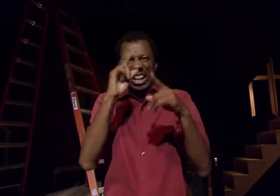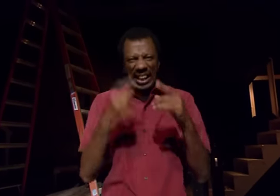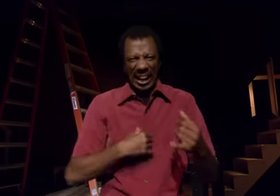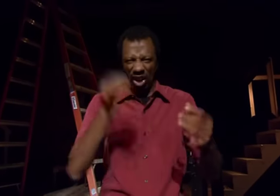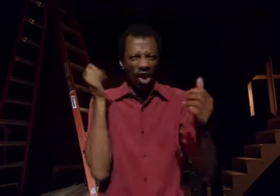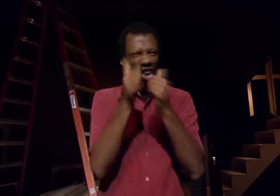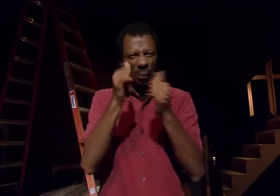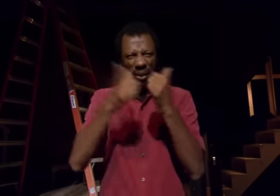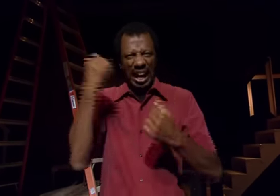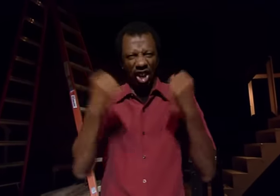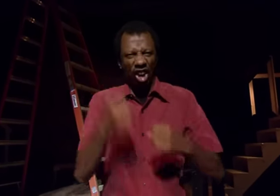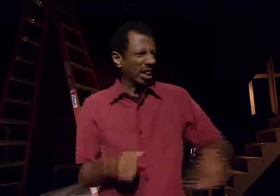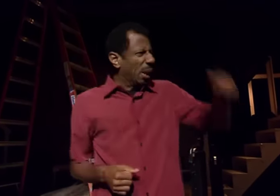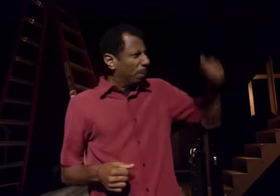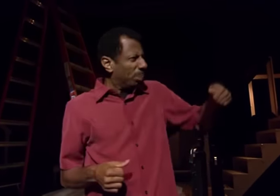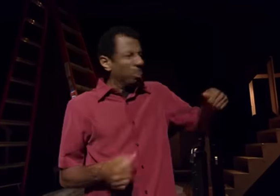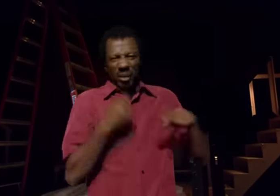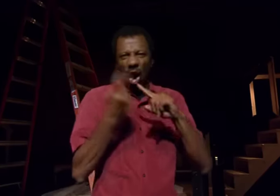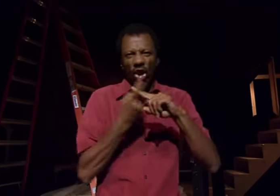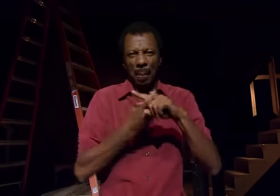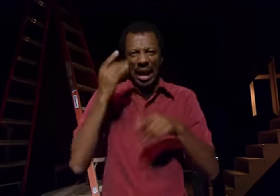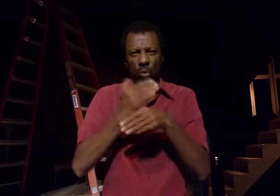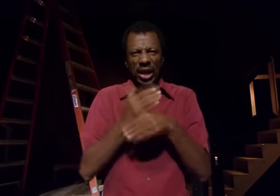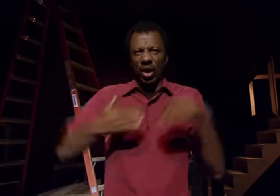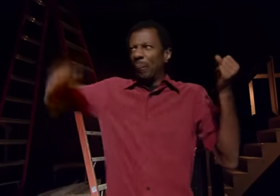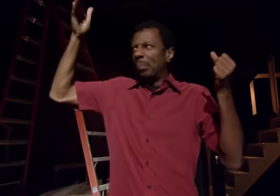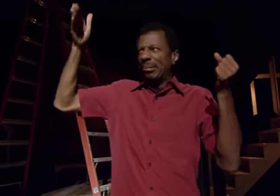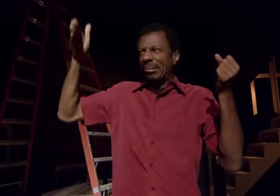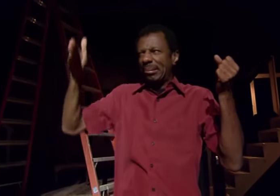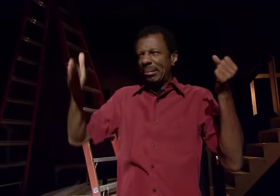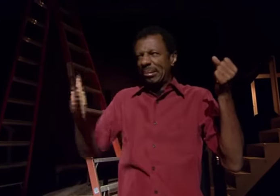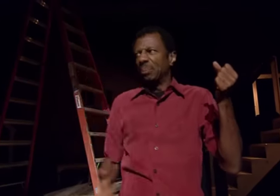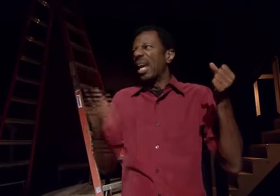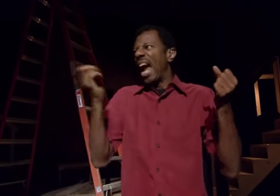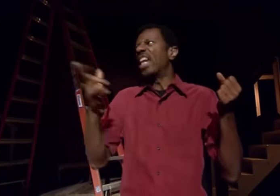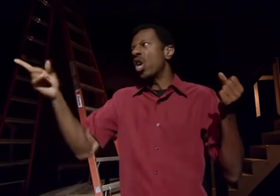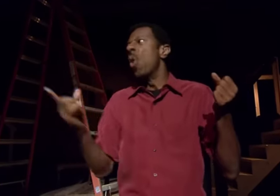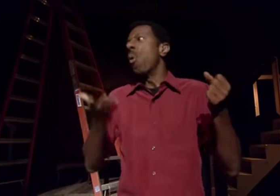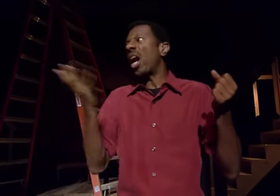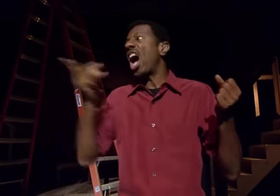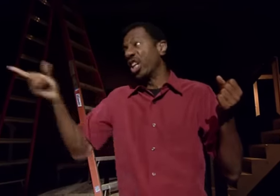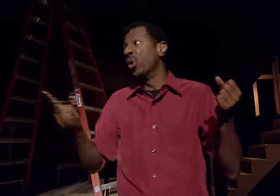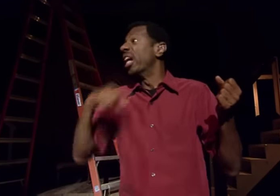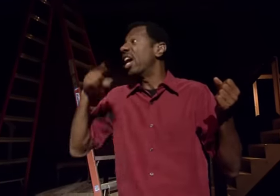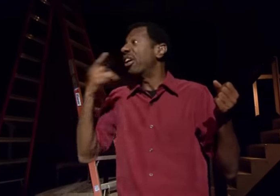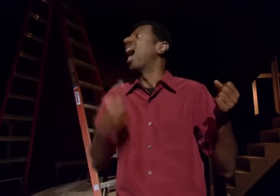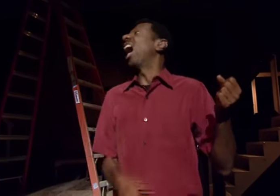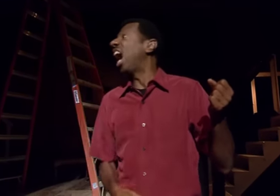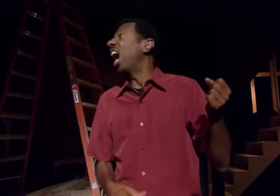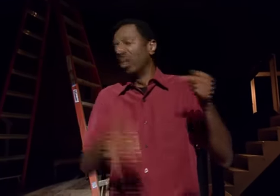Finally I caught up with that car. (screeches) Automatic window. "Hey, you! What are you, hearing, huh?"